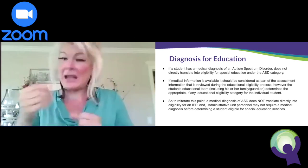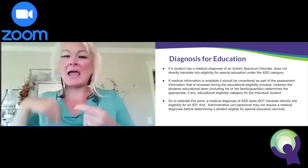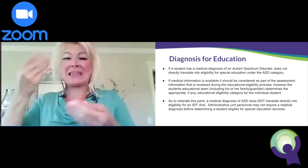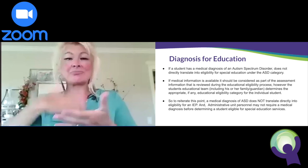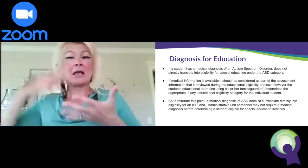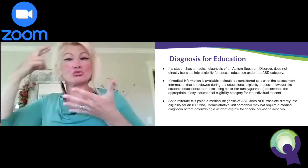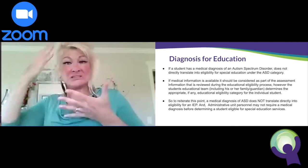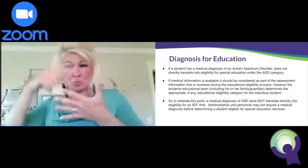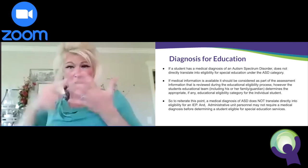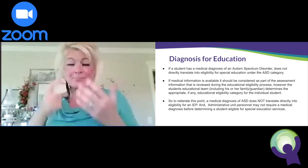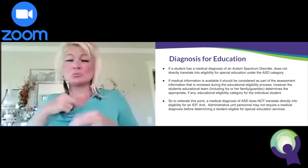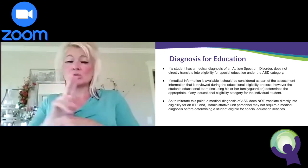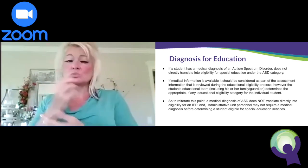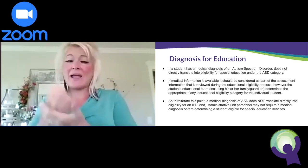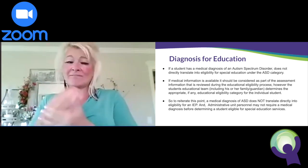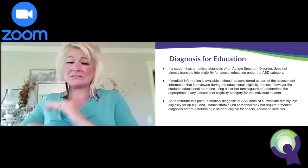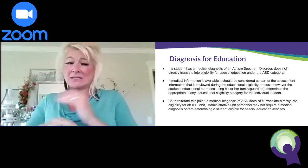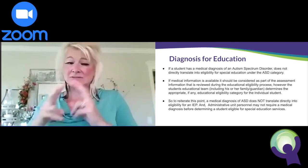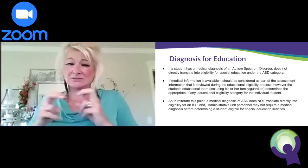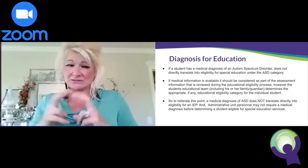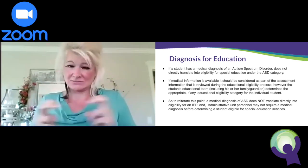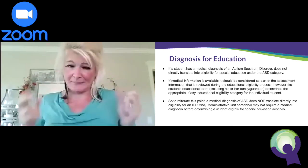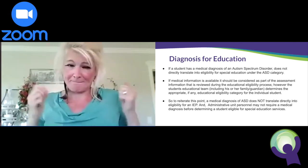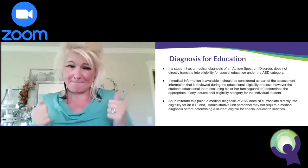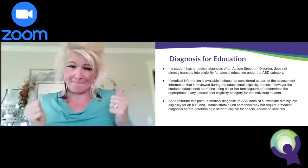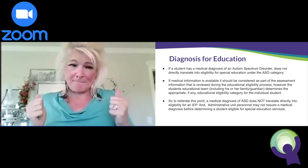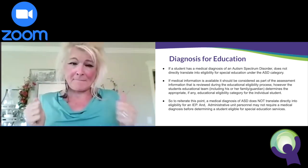regardless if I agree or disagree and I will give my reasons why.